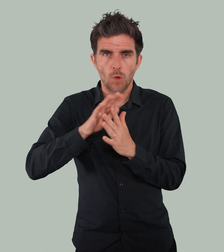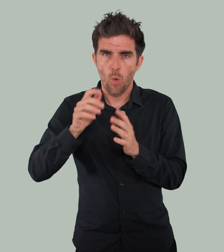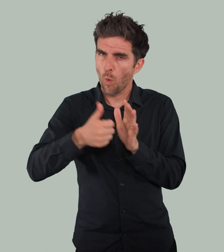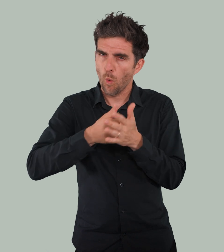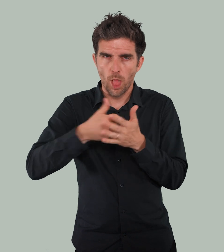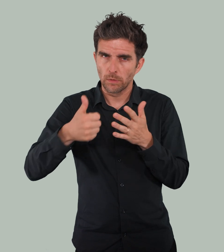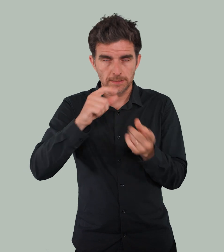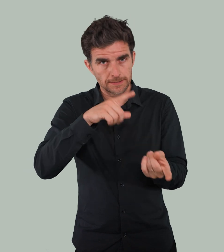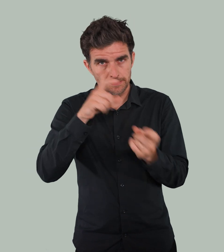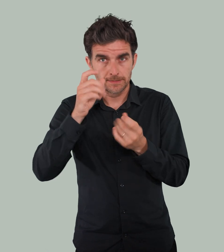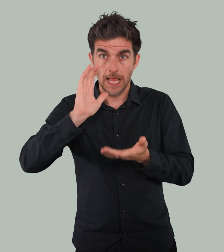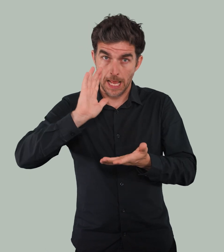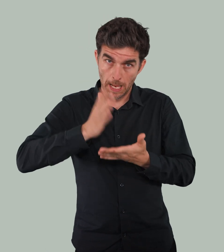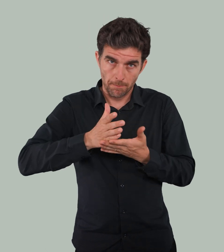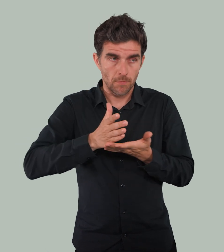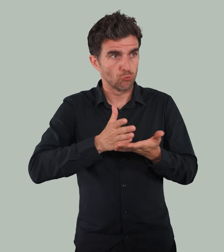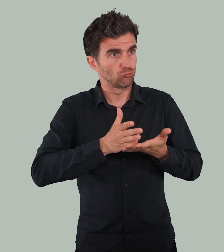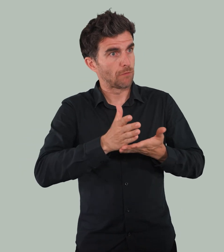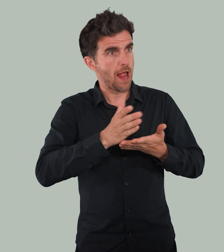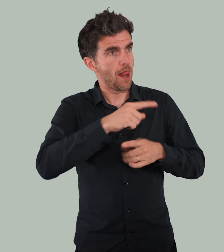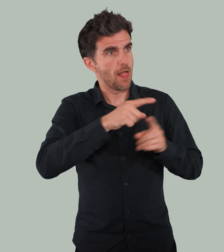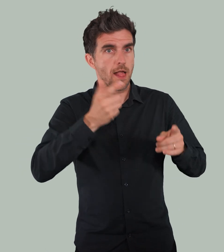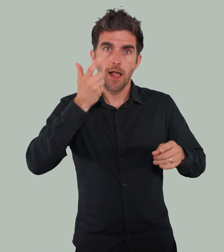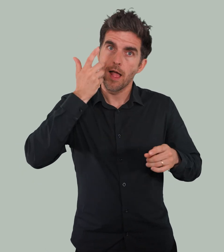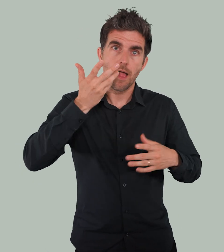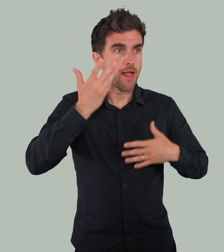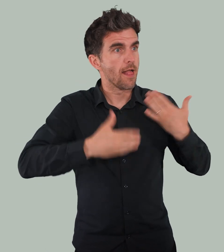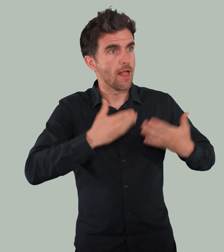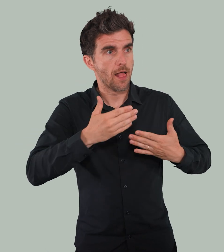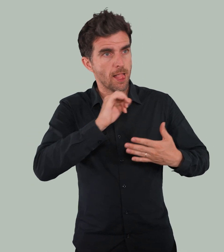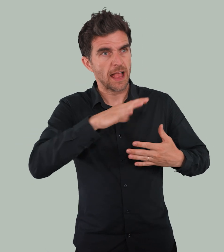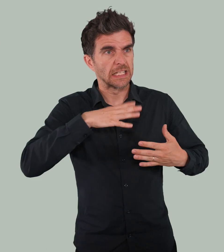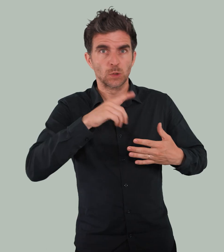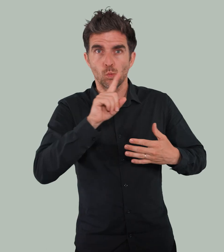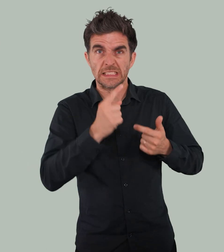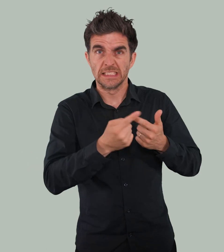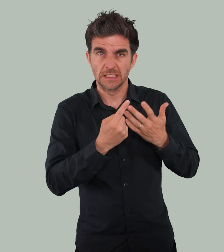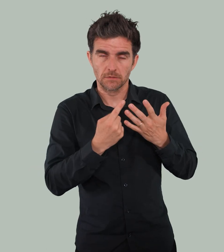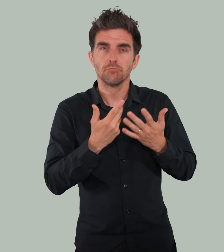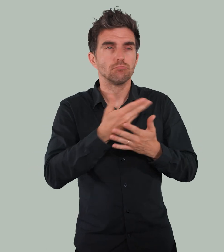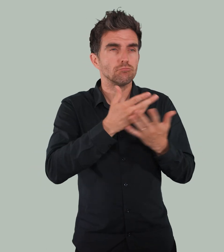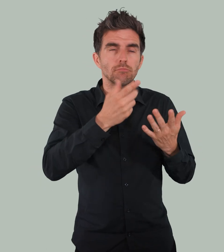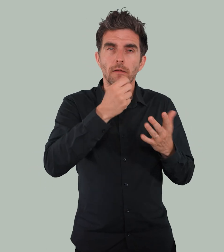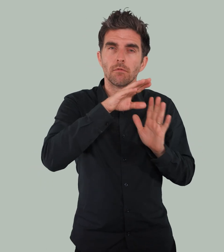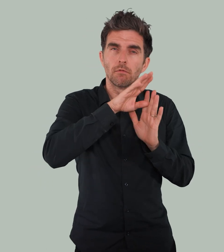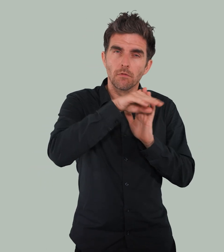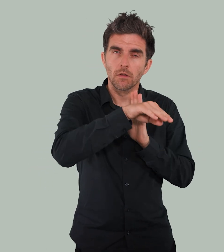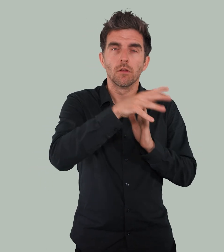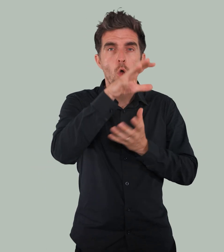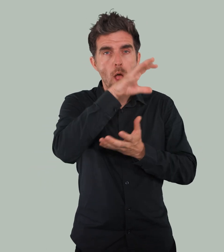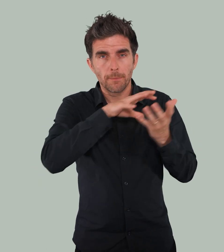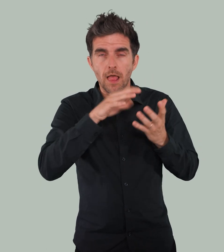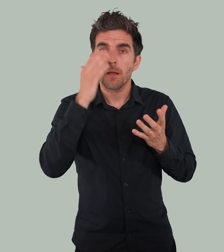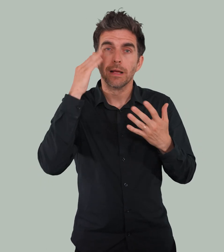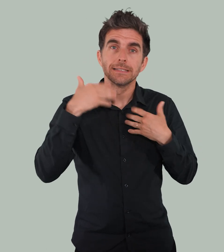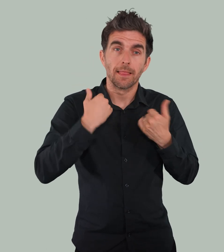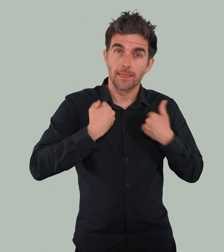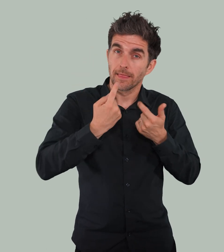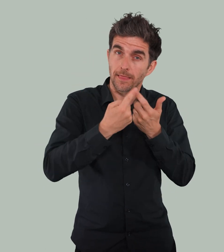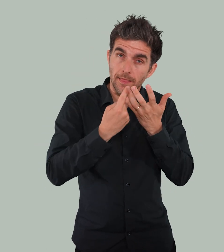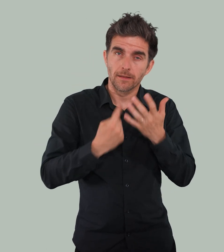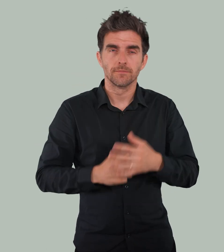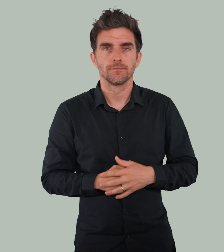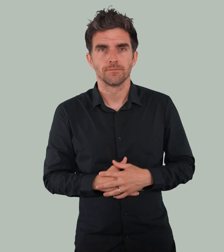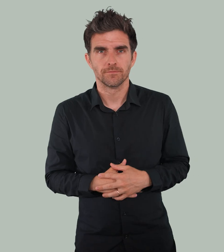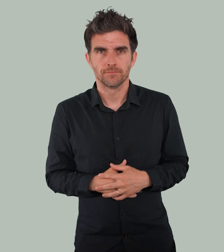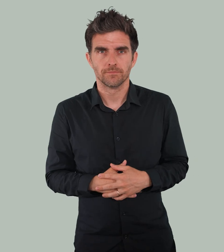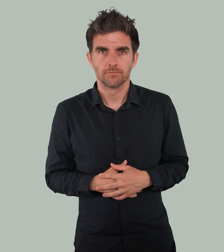always capture real-world need, particularly for fluctuating, complex or mental health conditions.